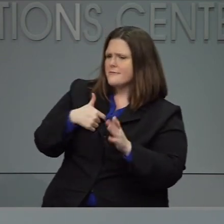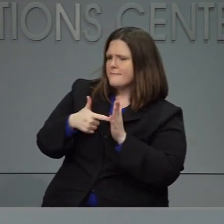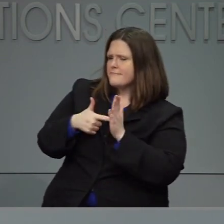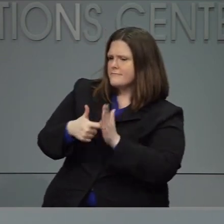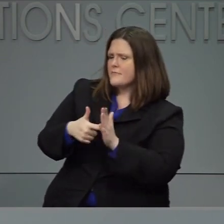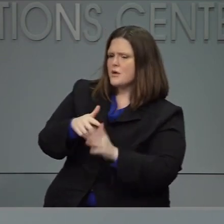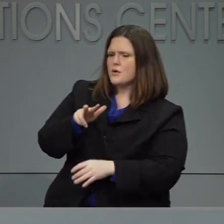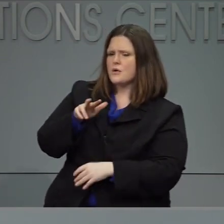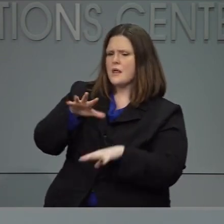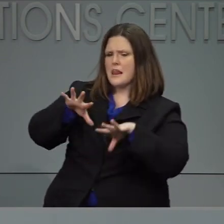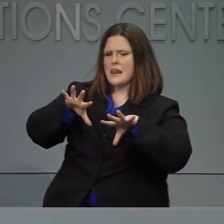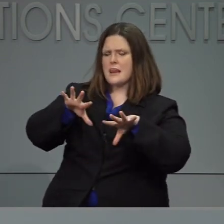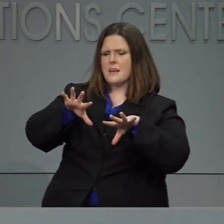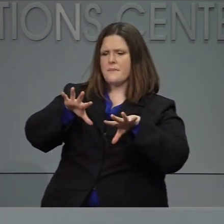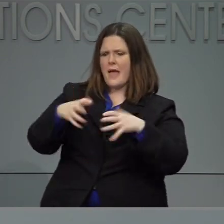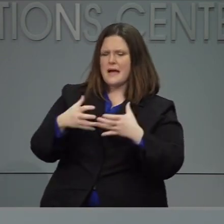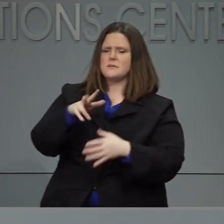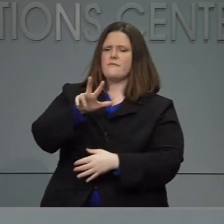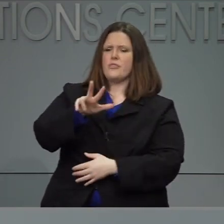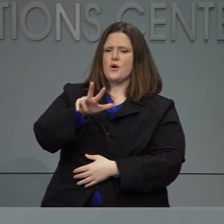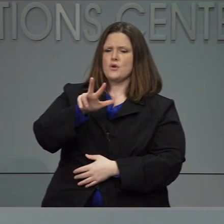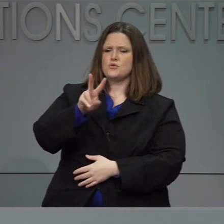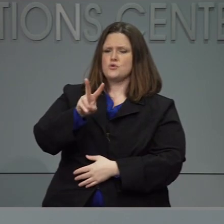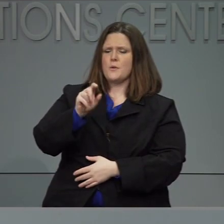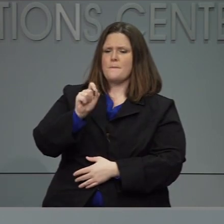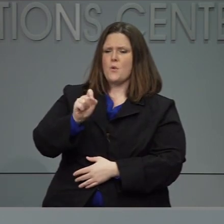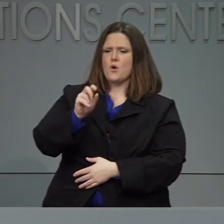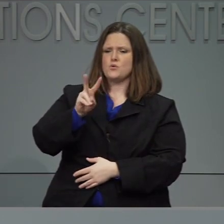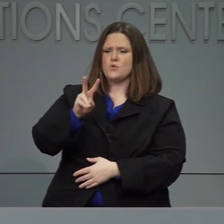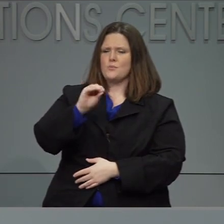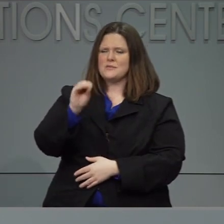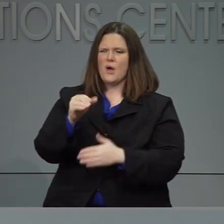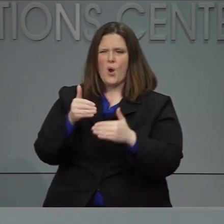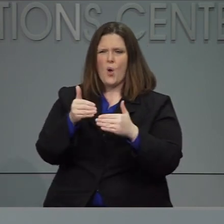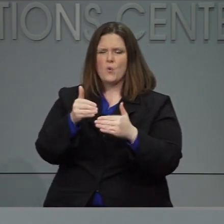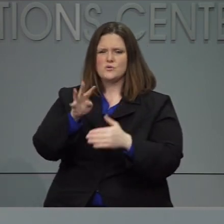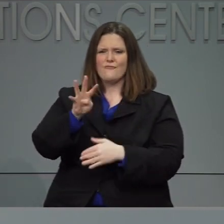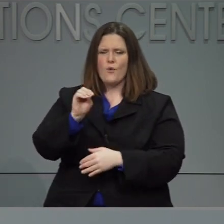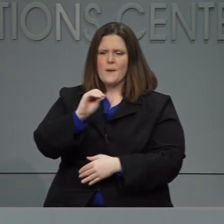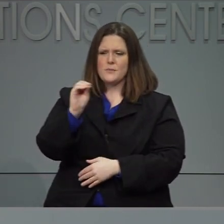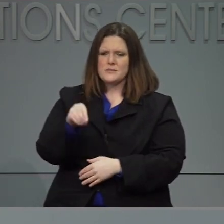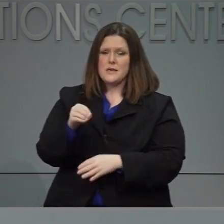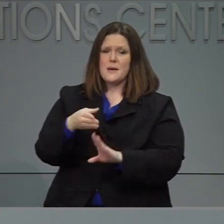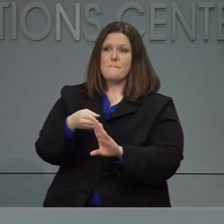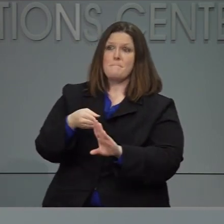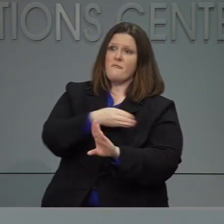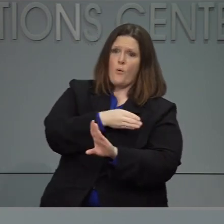IN THE 32 0.2% COMPARED TO 2.8% BEFORE CLASSES STARTED